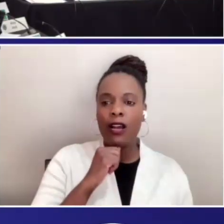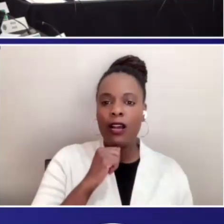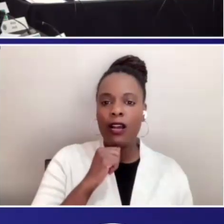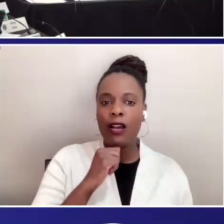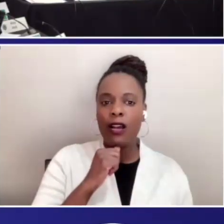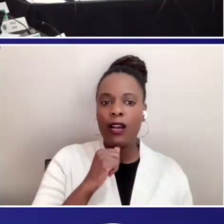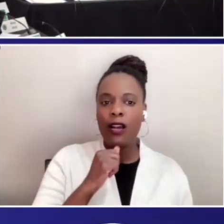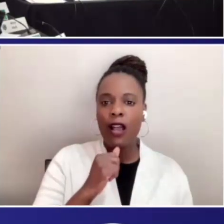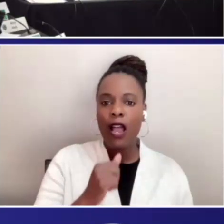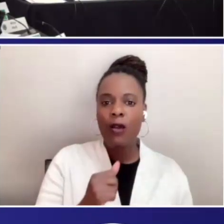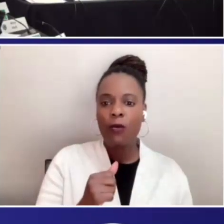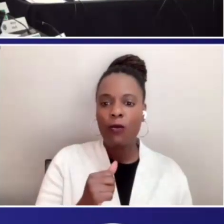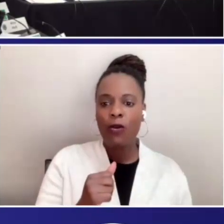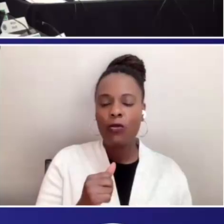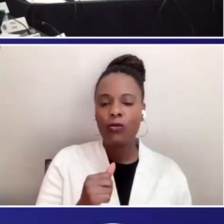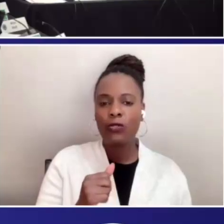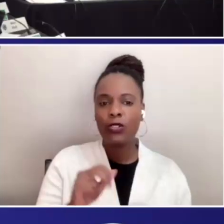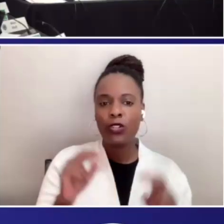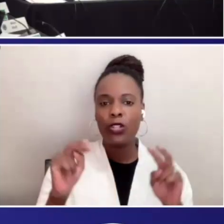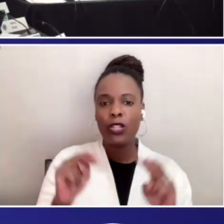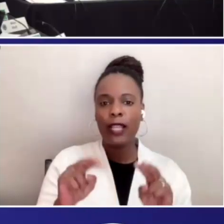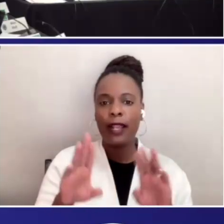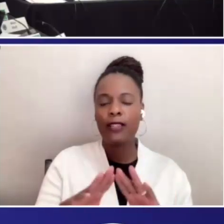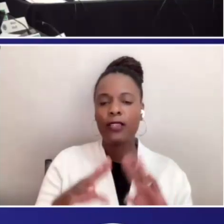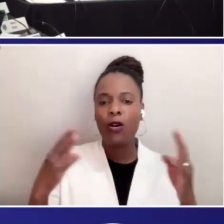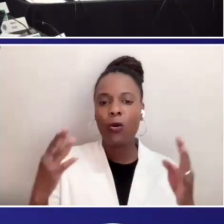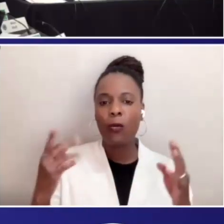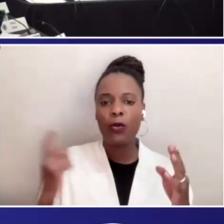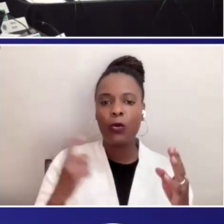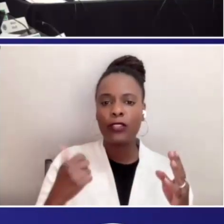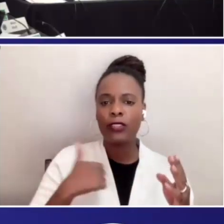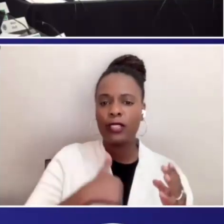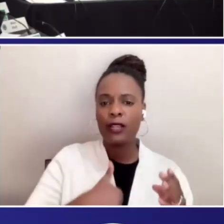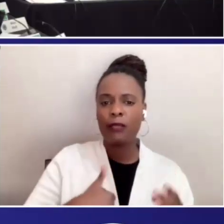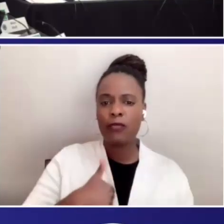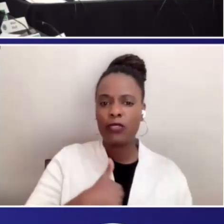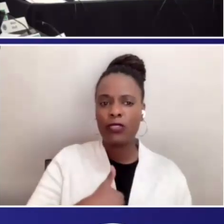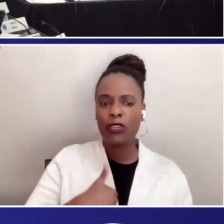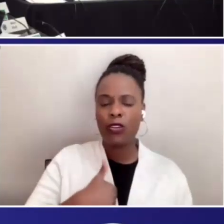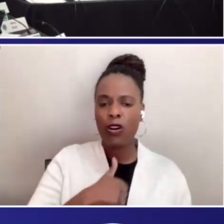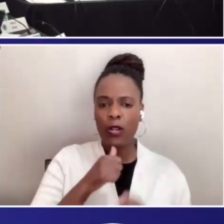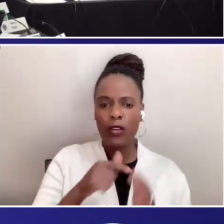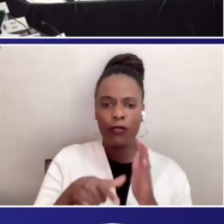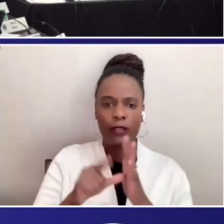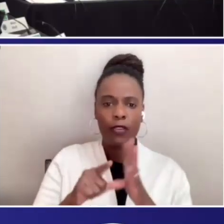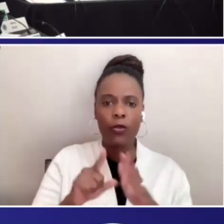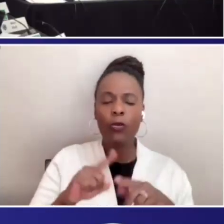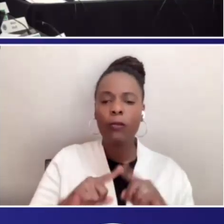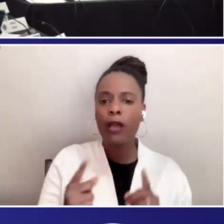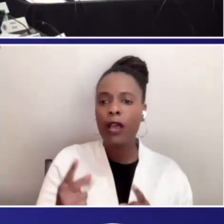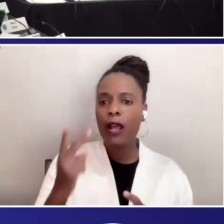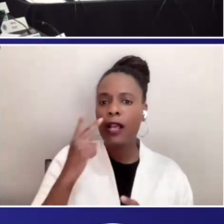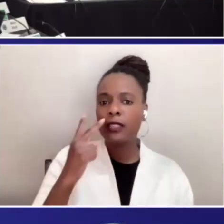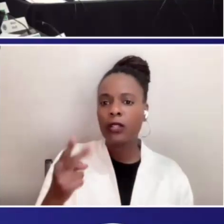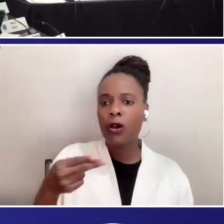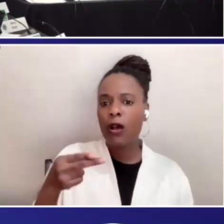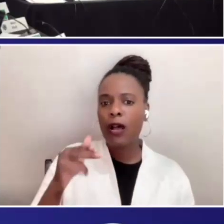So, Ashley, I apologize that we did not go over this, but because I saw the hypotheticals in there, I assumed that this was for our